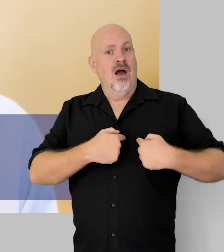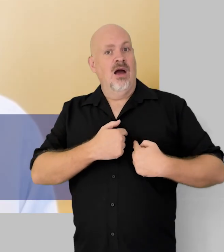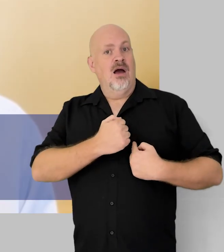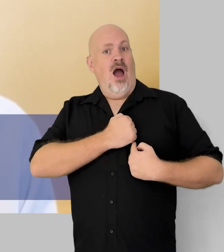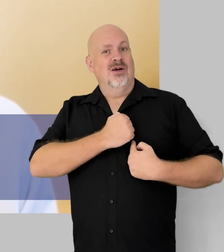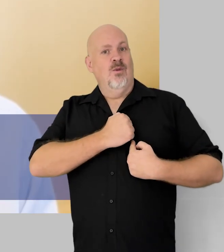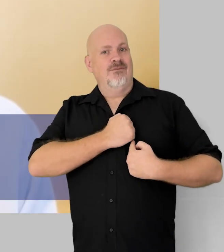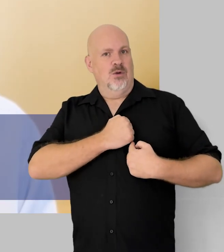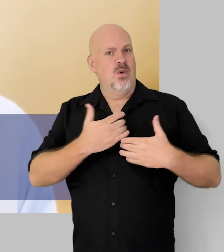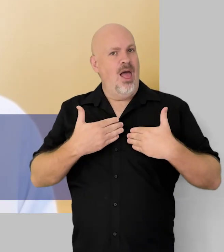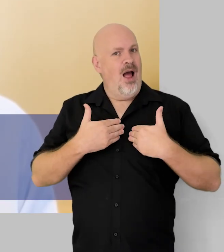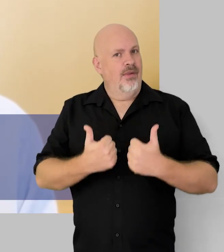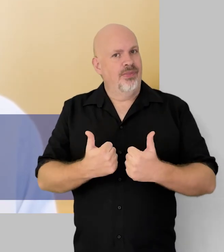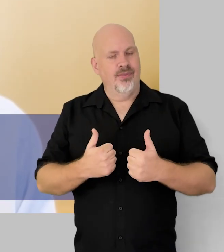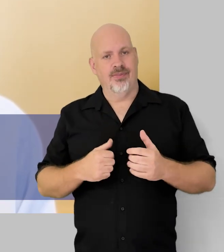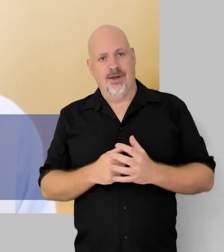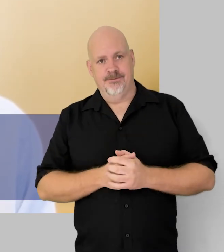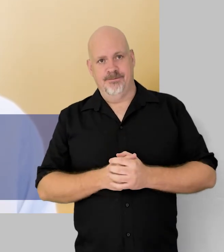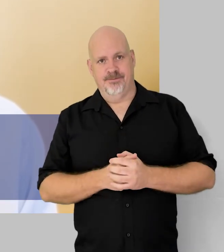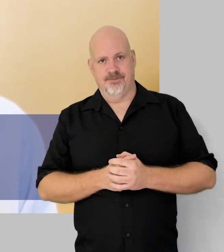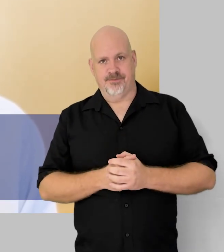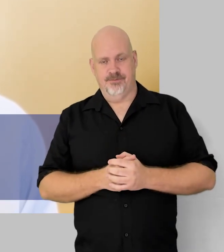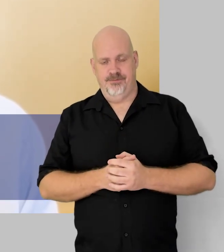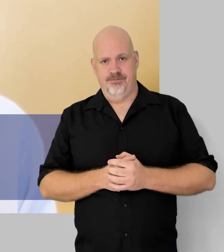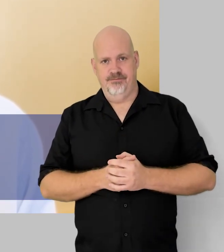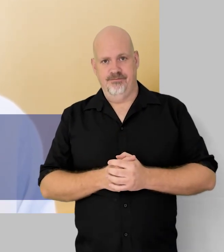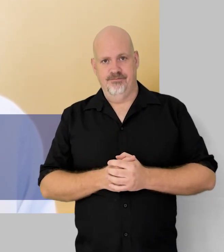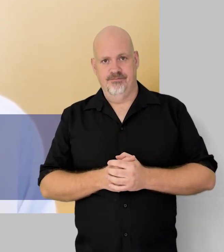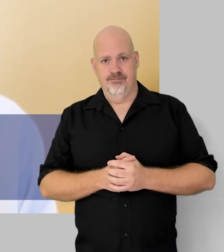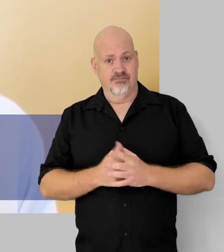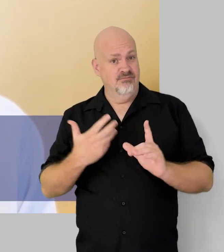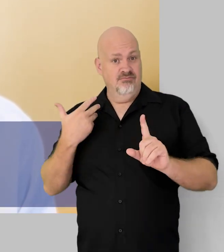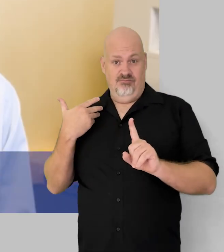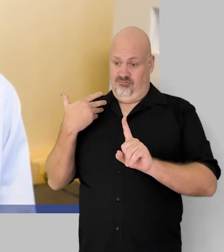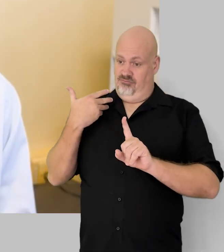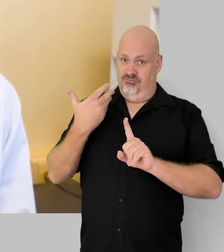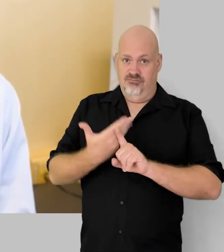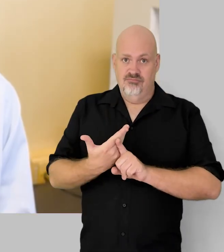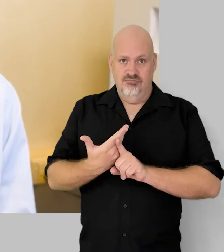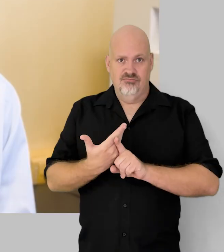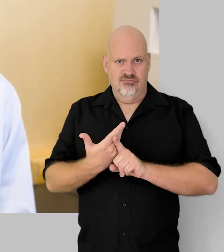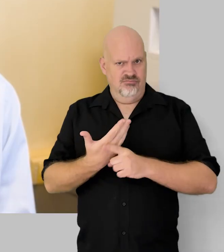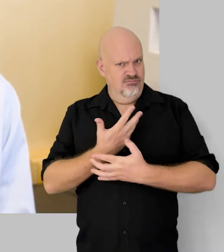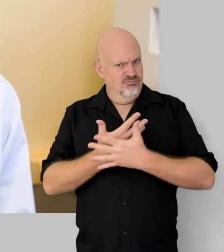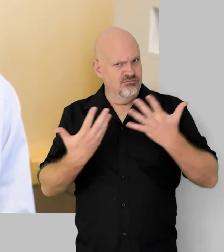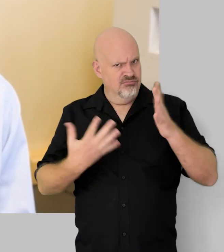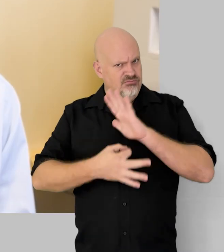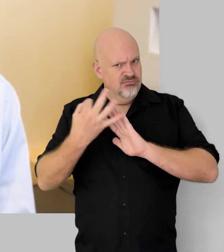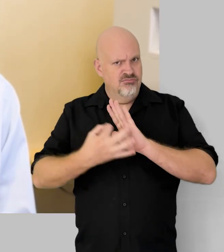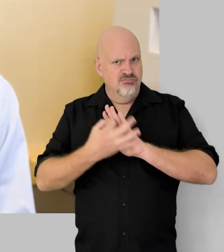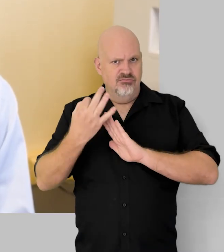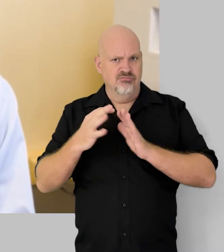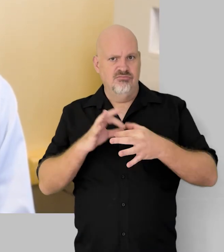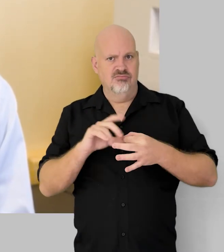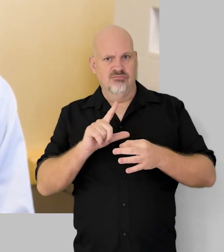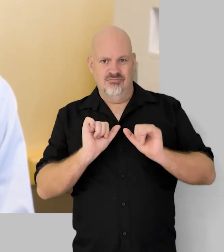cardiovascular disease remains the leading cause of death globally. But not all populations are affected equally.